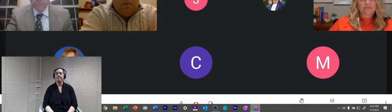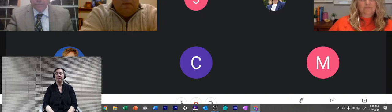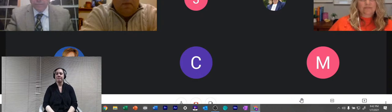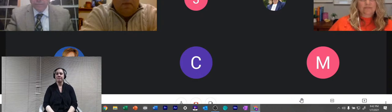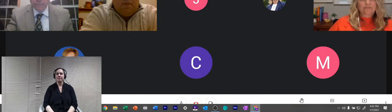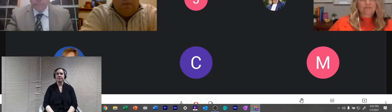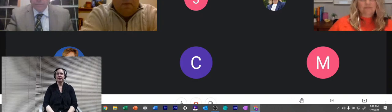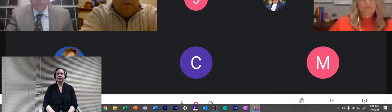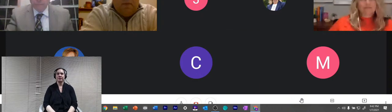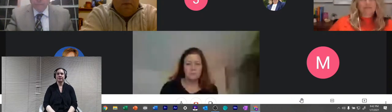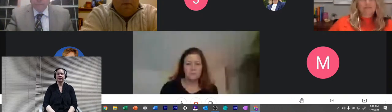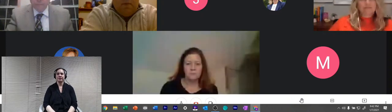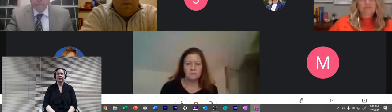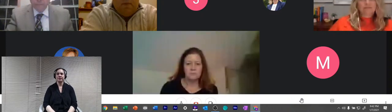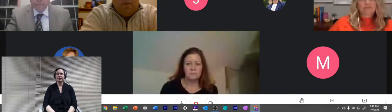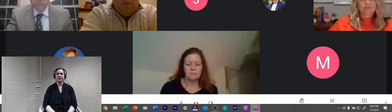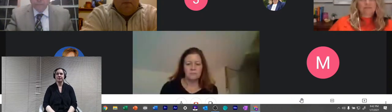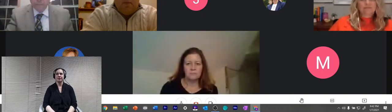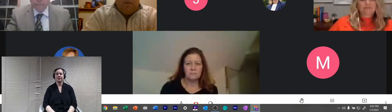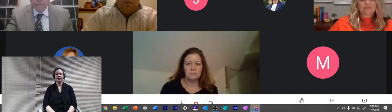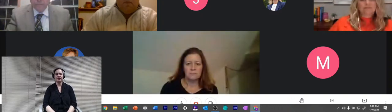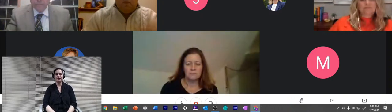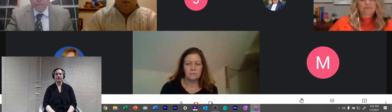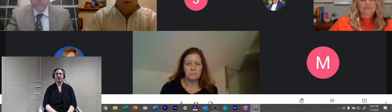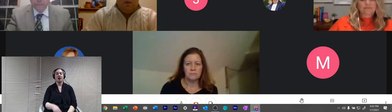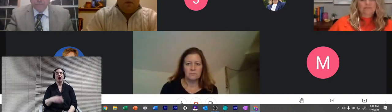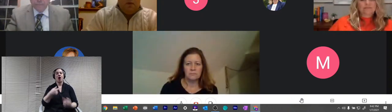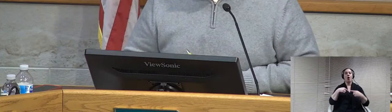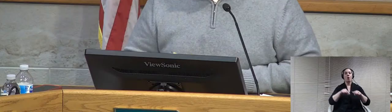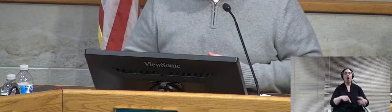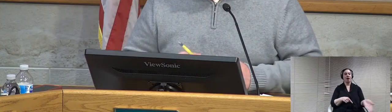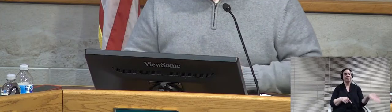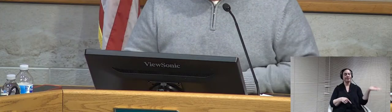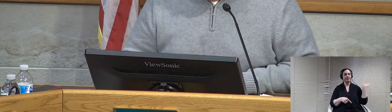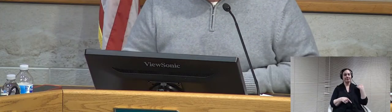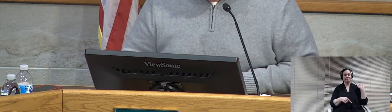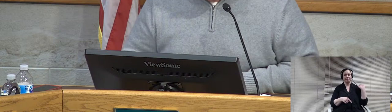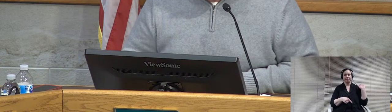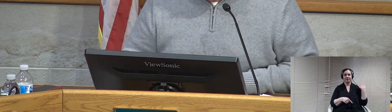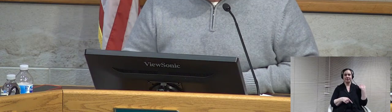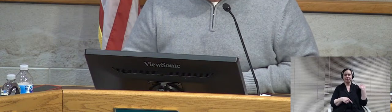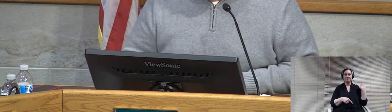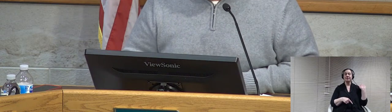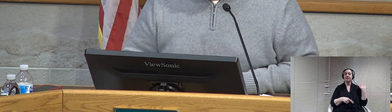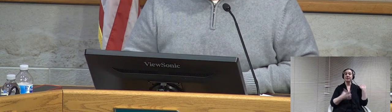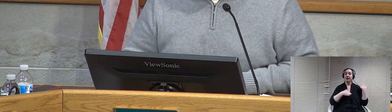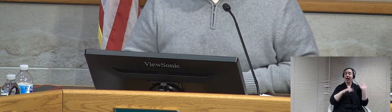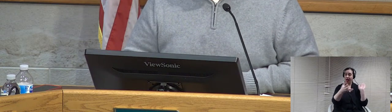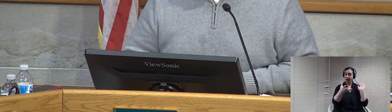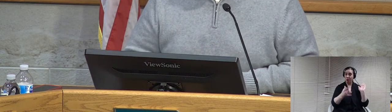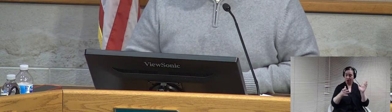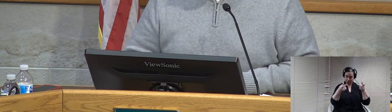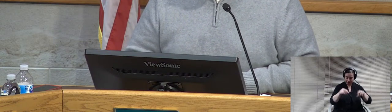Well, Miss Breen is up here. I would like to give an opportunity for board members to ask any questions.